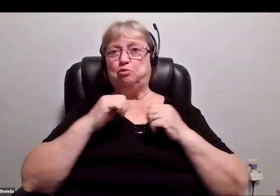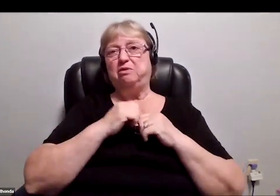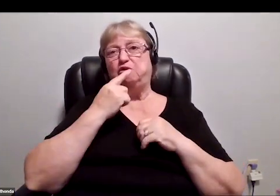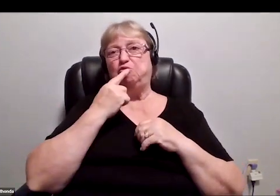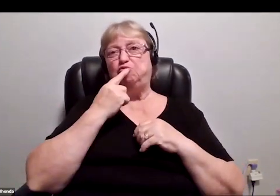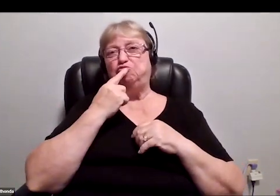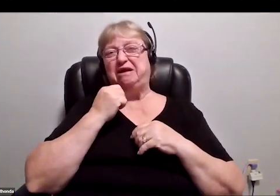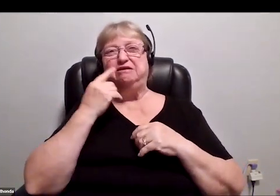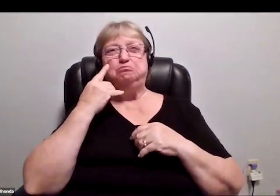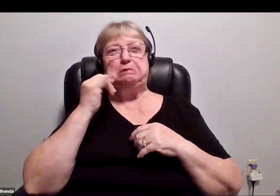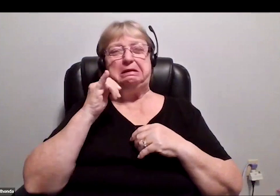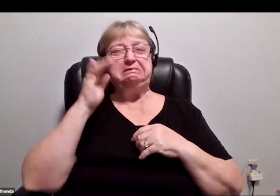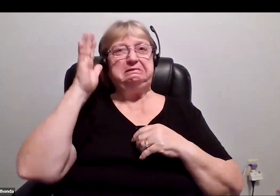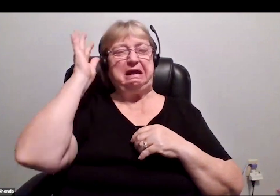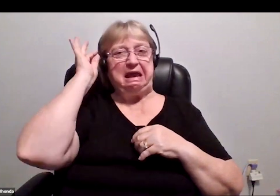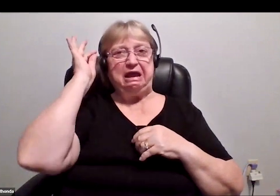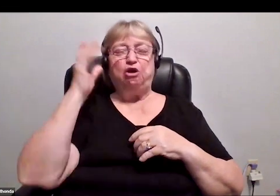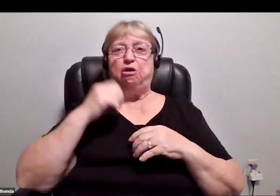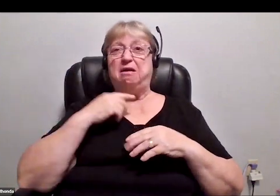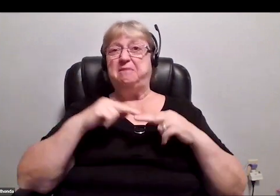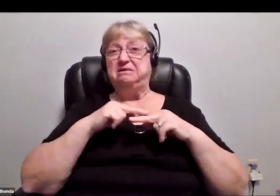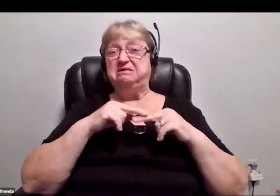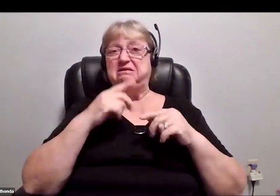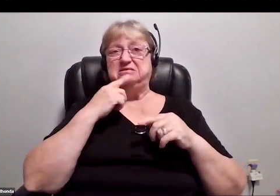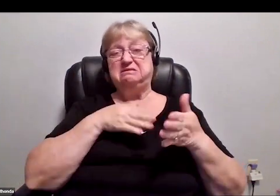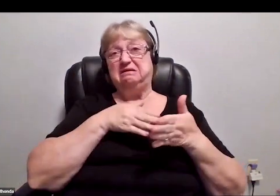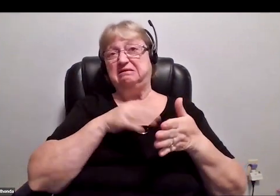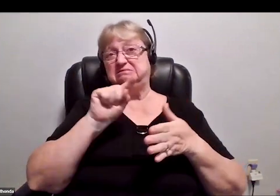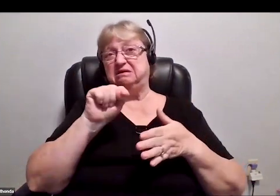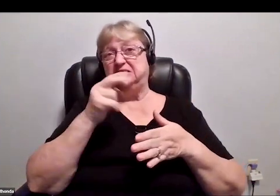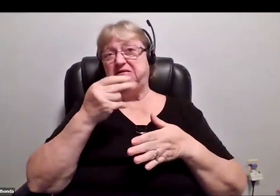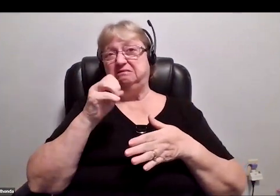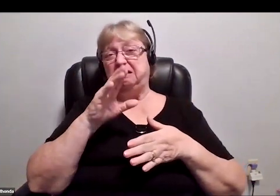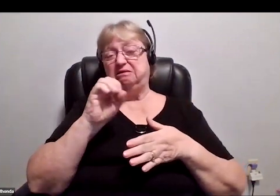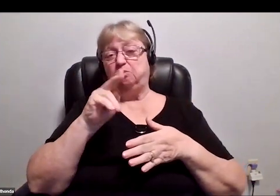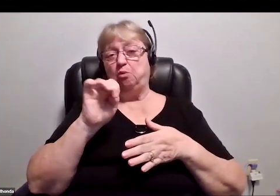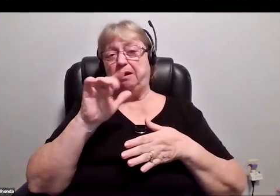and my slide says Against Technoableism in Space and has a cover of my book which has lots